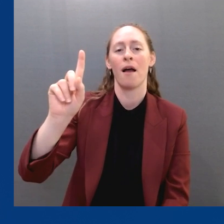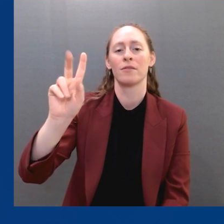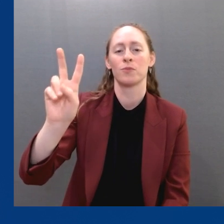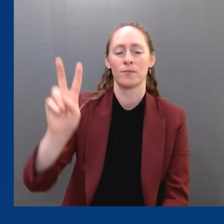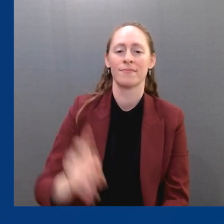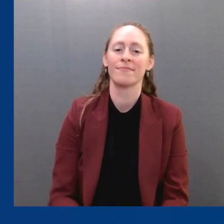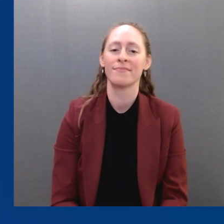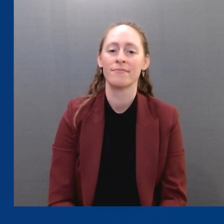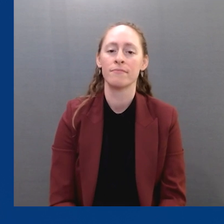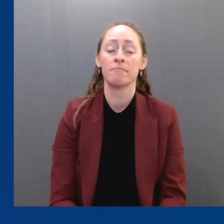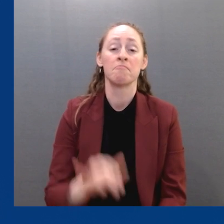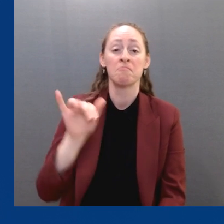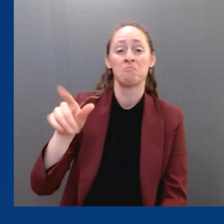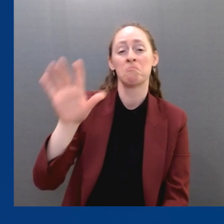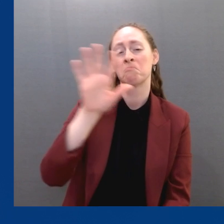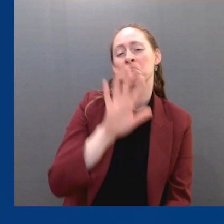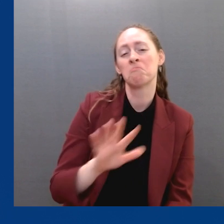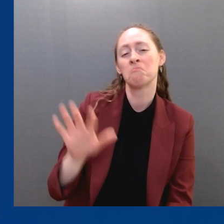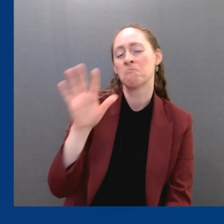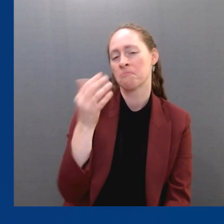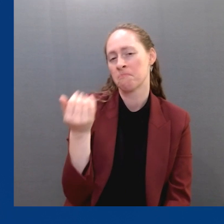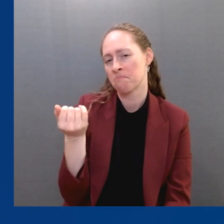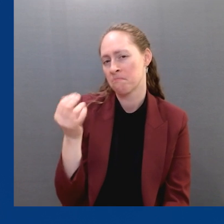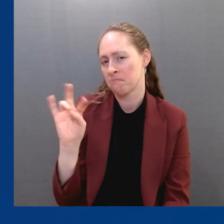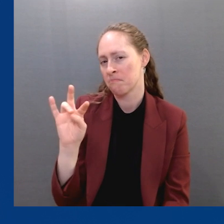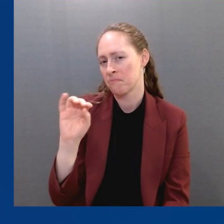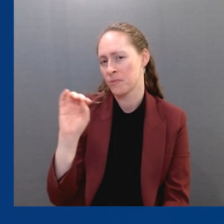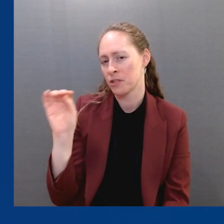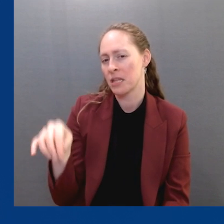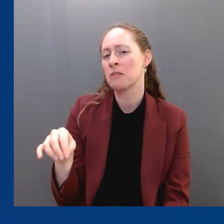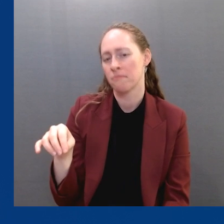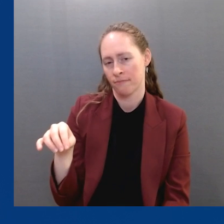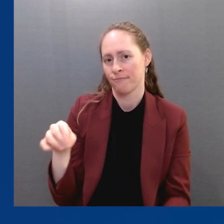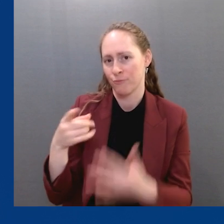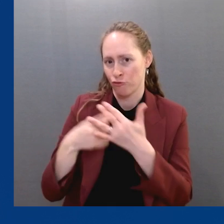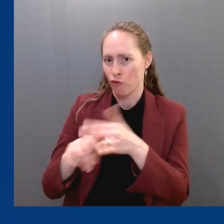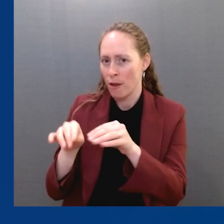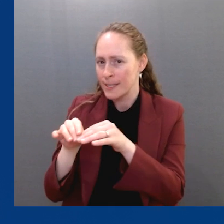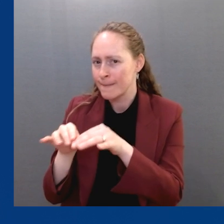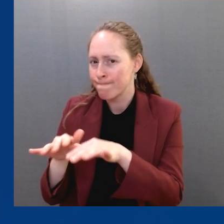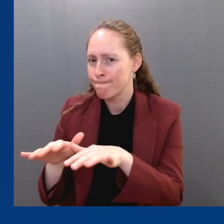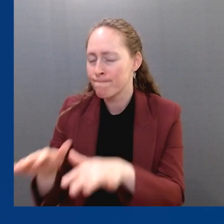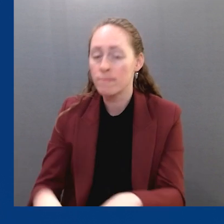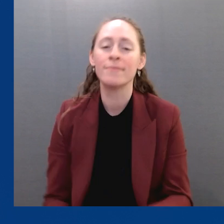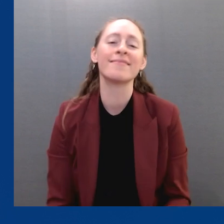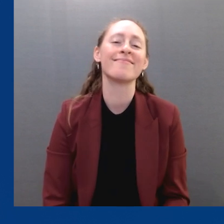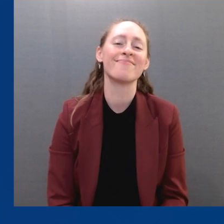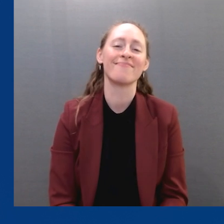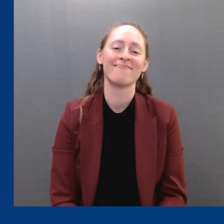at about 17 percent. These data will be made available later today on CDC's COVID Data Tracker.